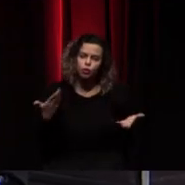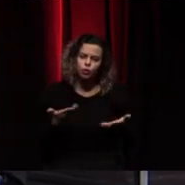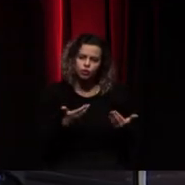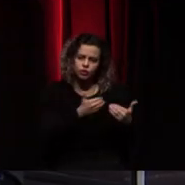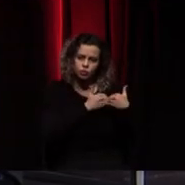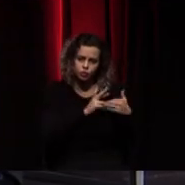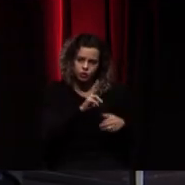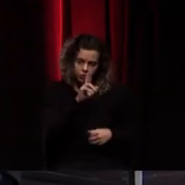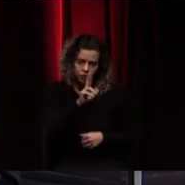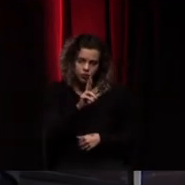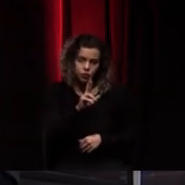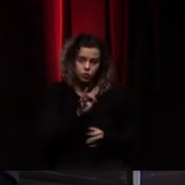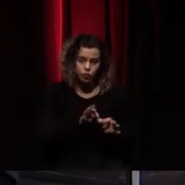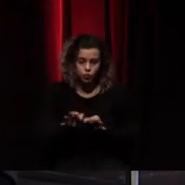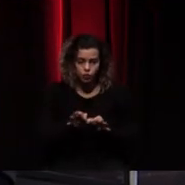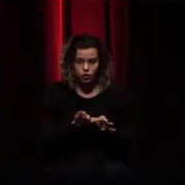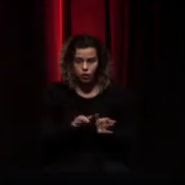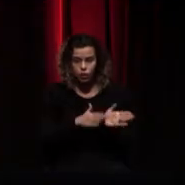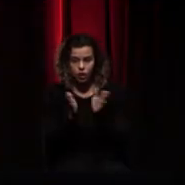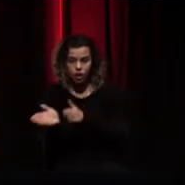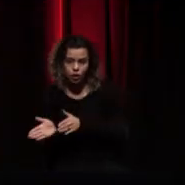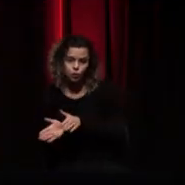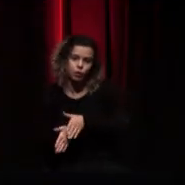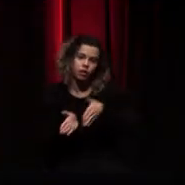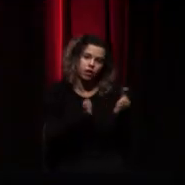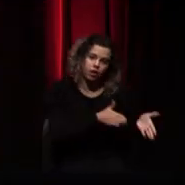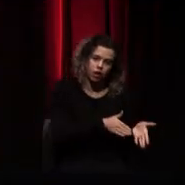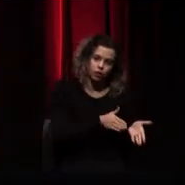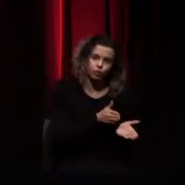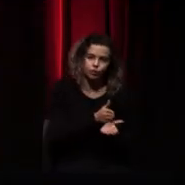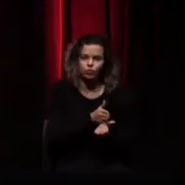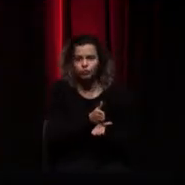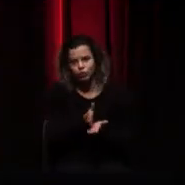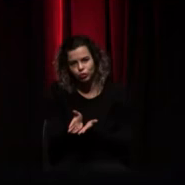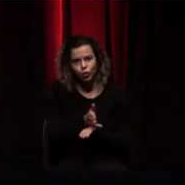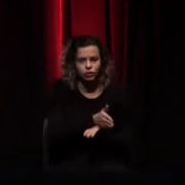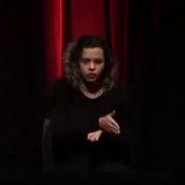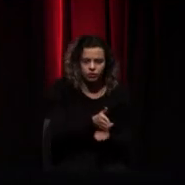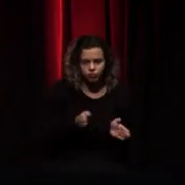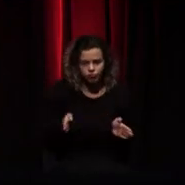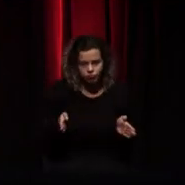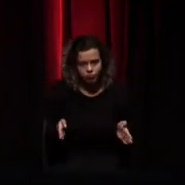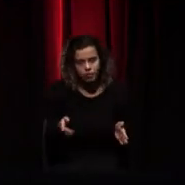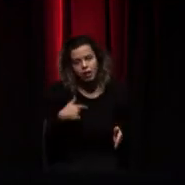that is on both sides of our today’s discussion. We produce Gol’s onboard magazine.